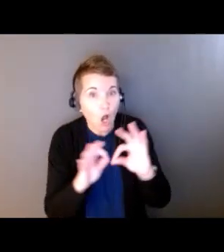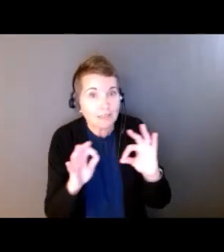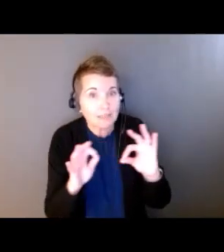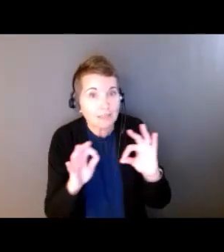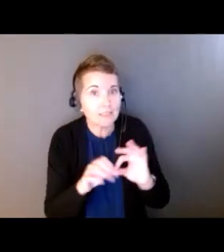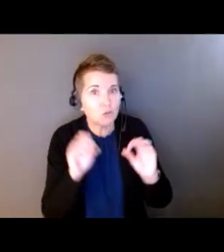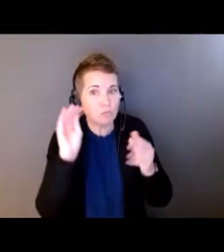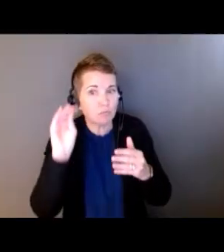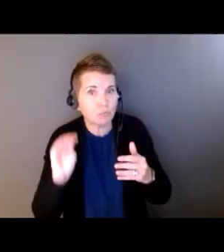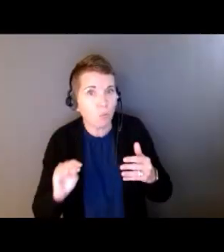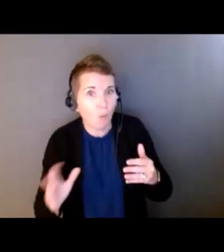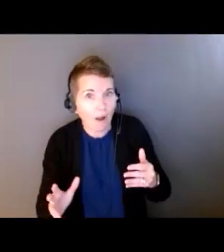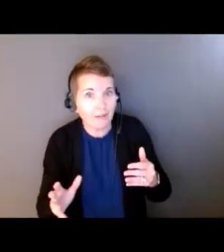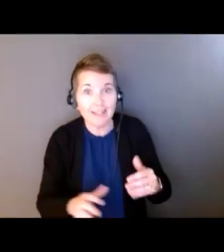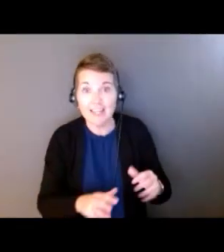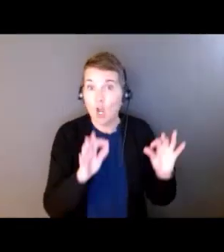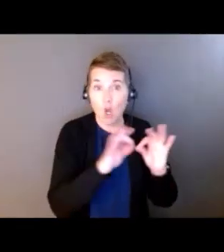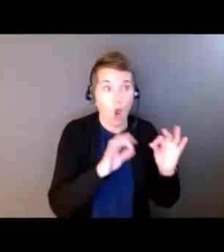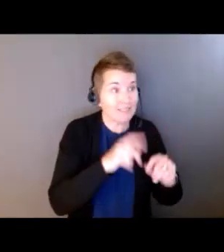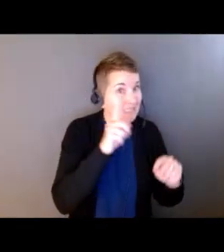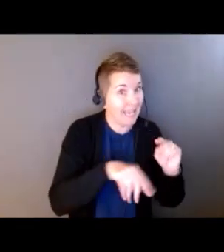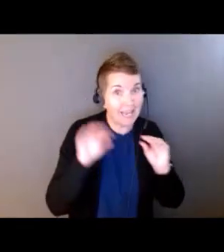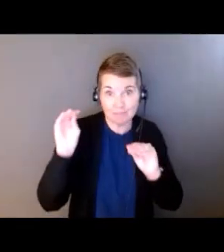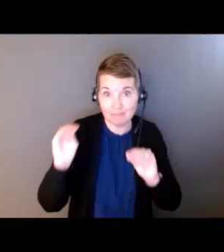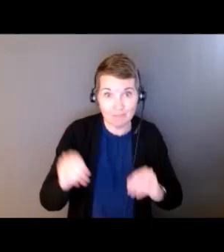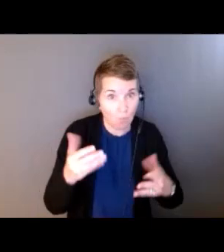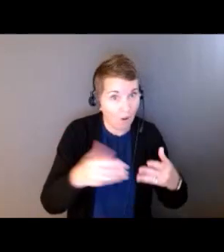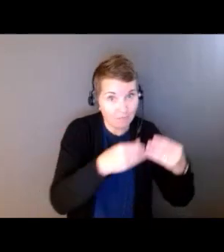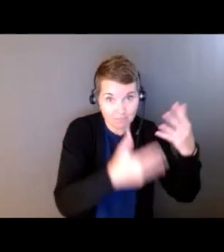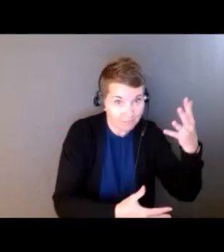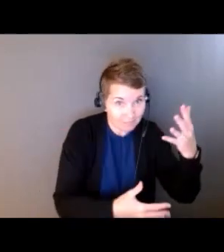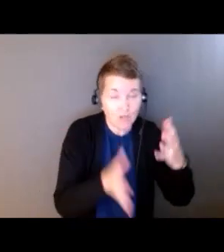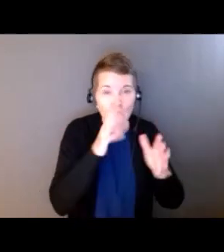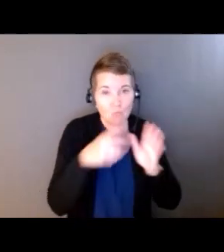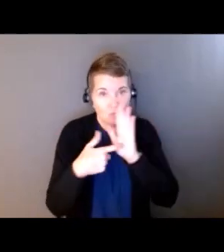and point them to also make use of budget notes where they can